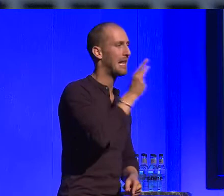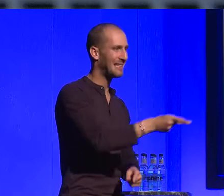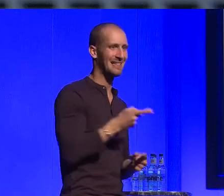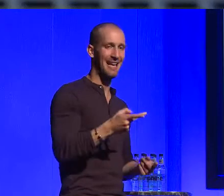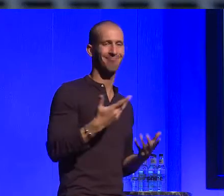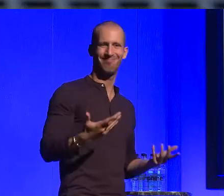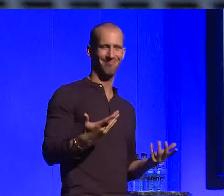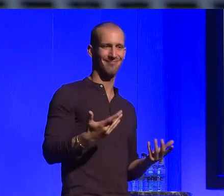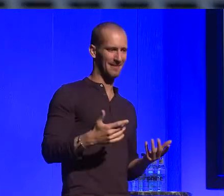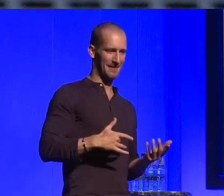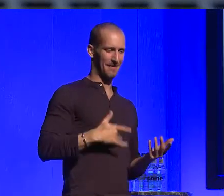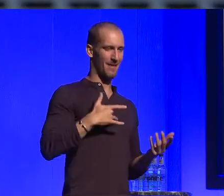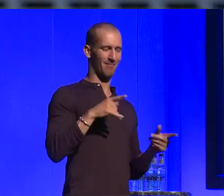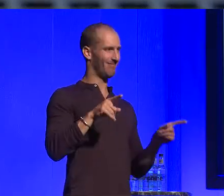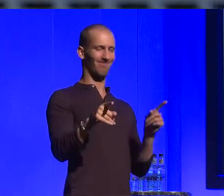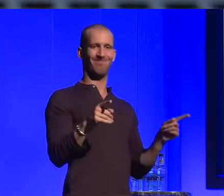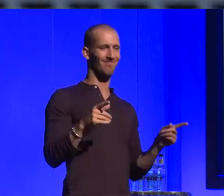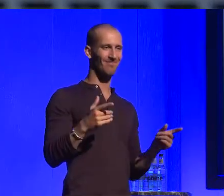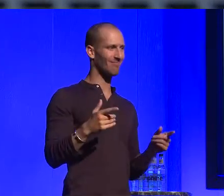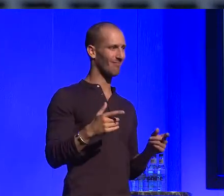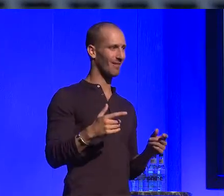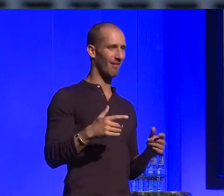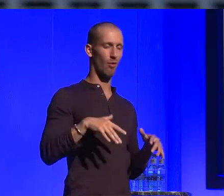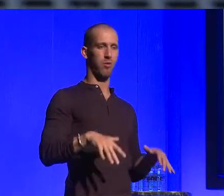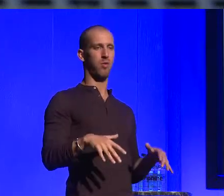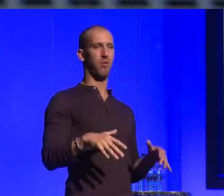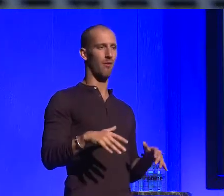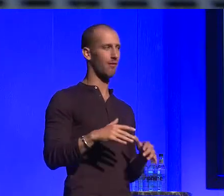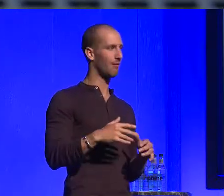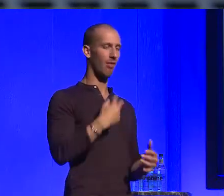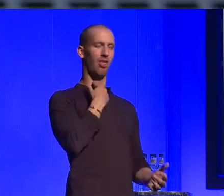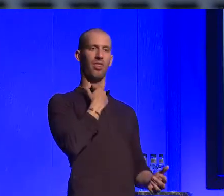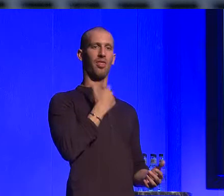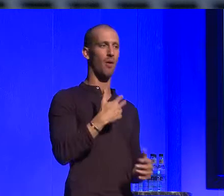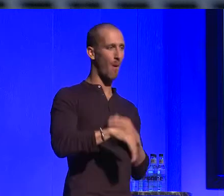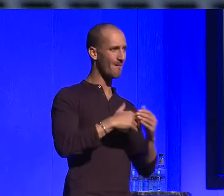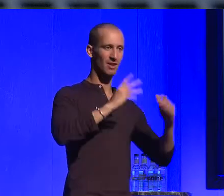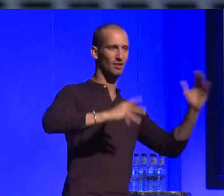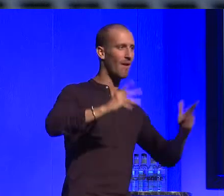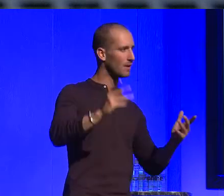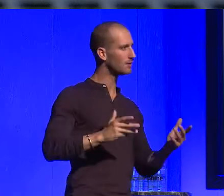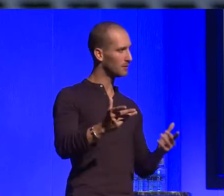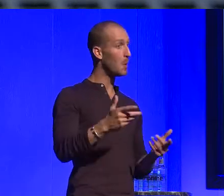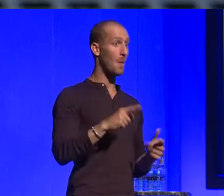in the rest of our lives would be intolerable but that in the NHS seems to be pretty much a daily occurrence for many people.